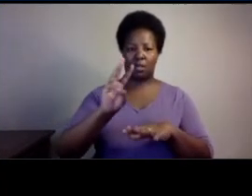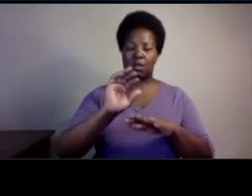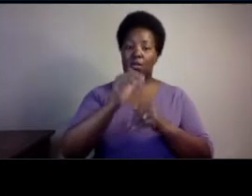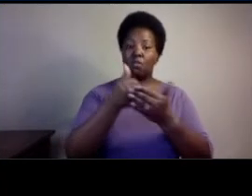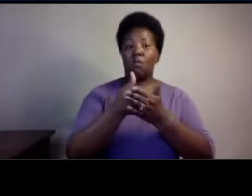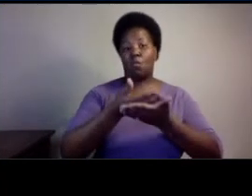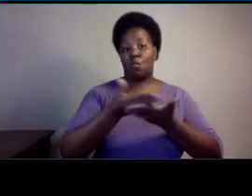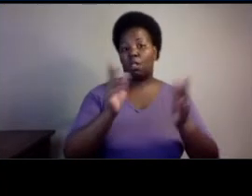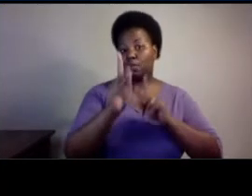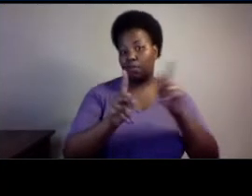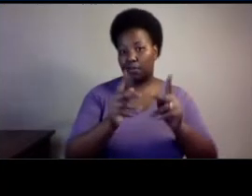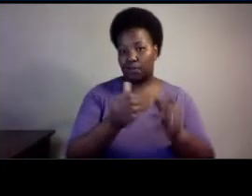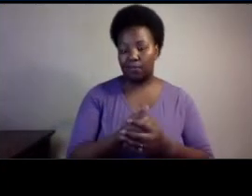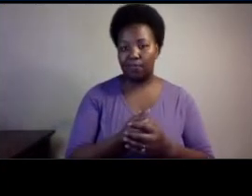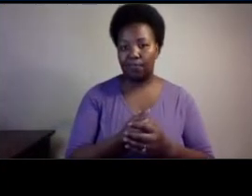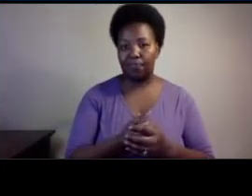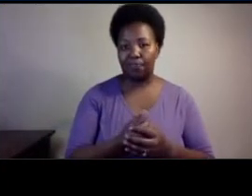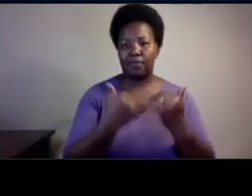i wanted to discuss a few of the guiding principles